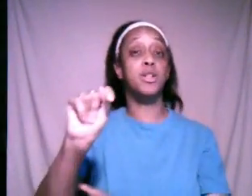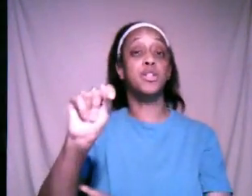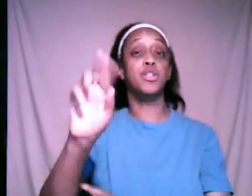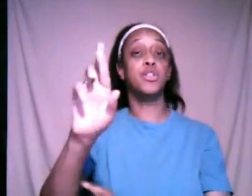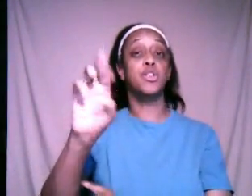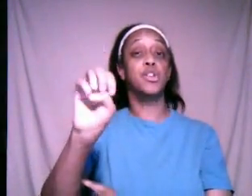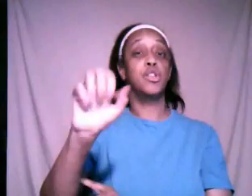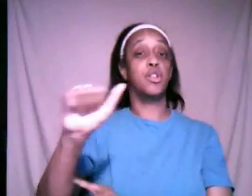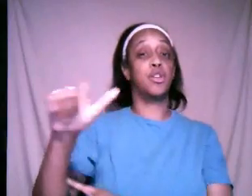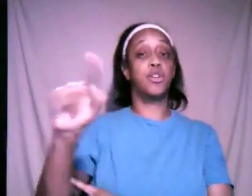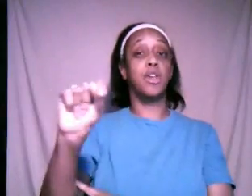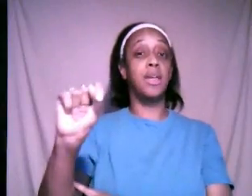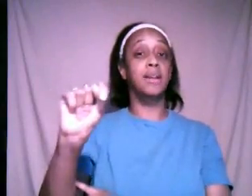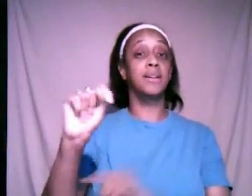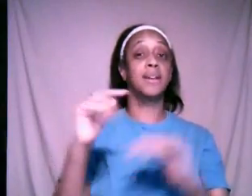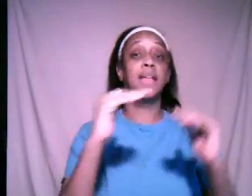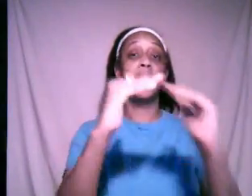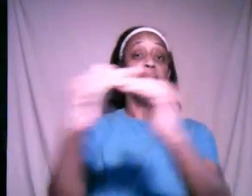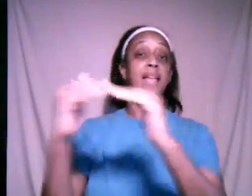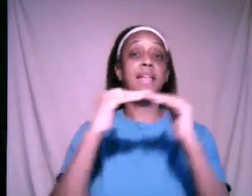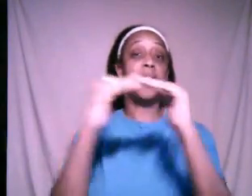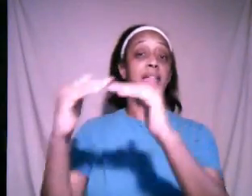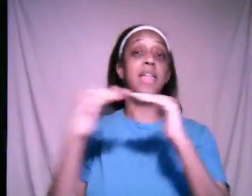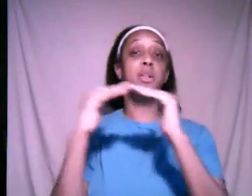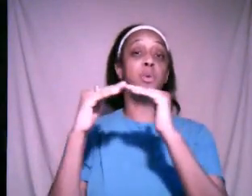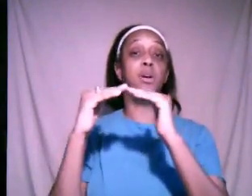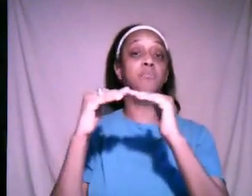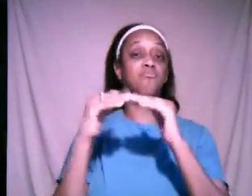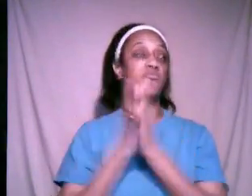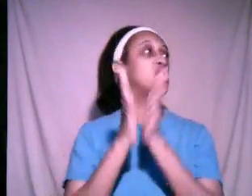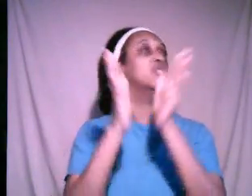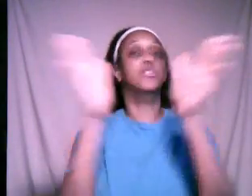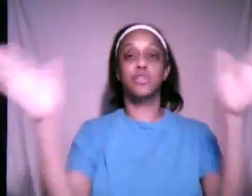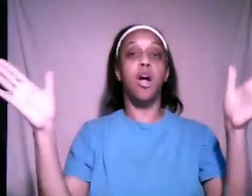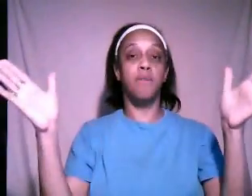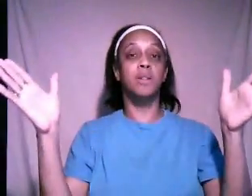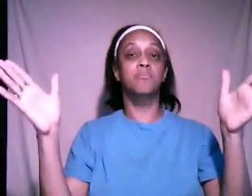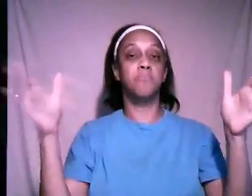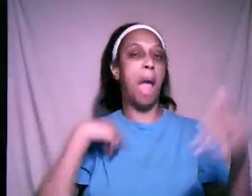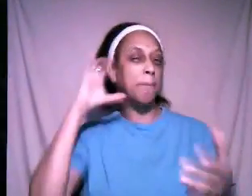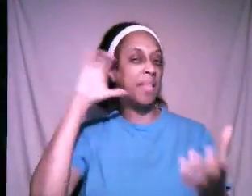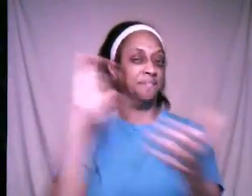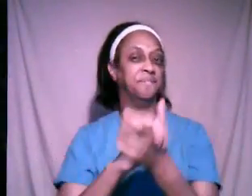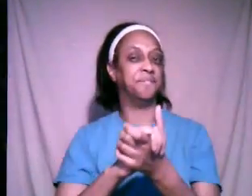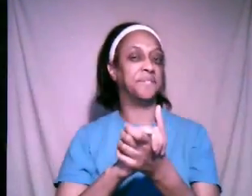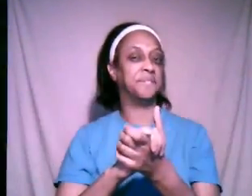treat equally in general. I believe!